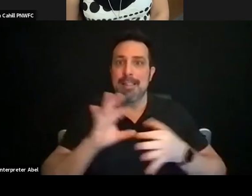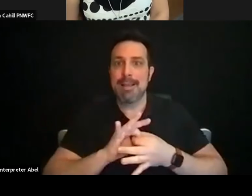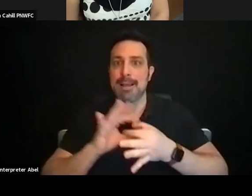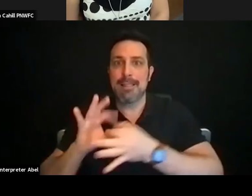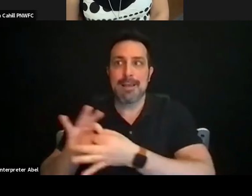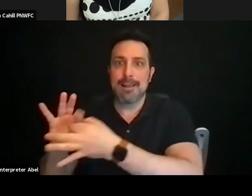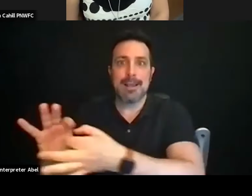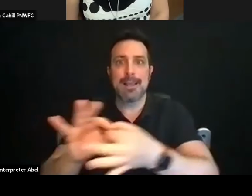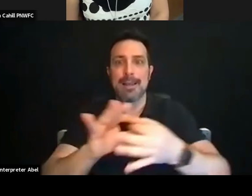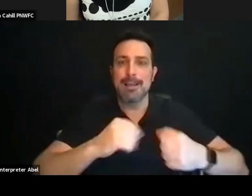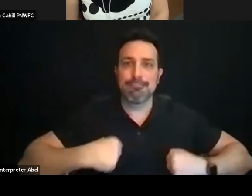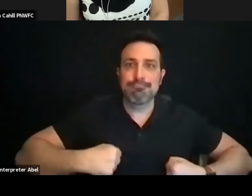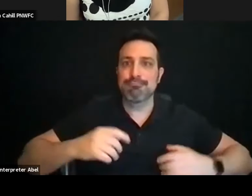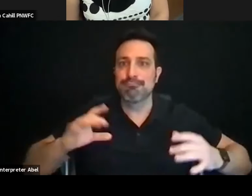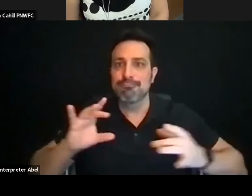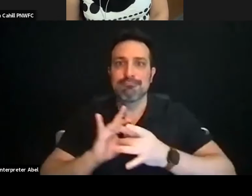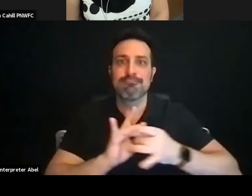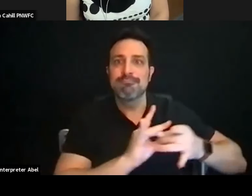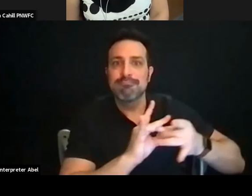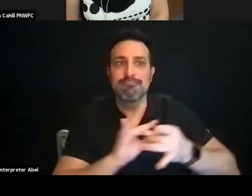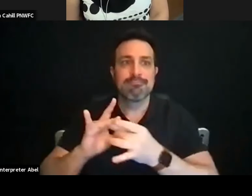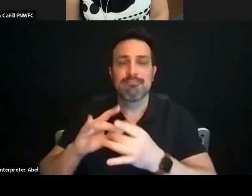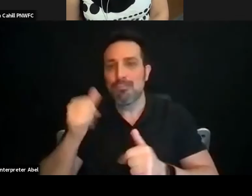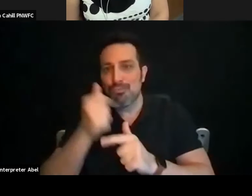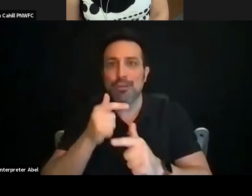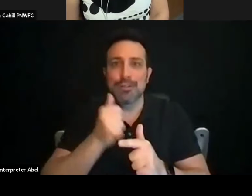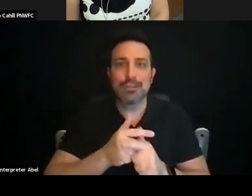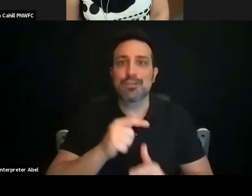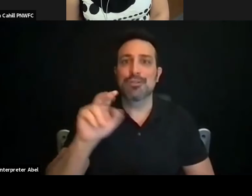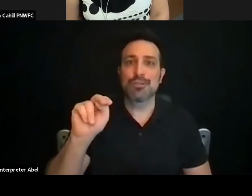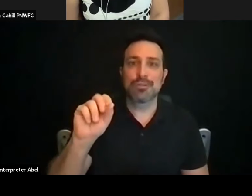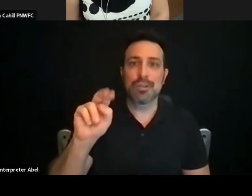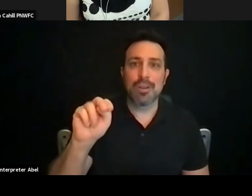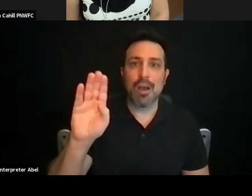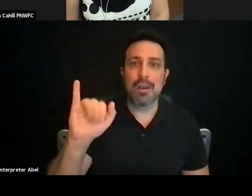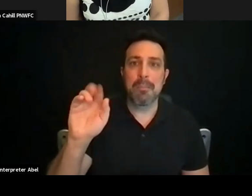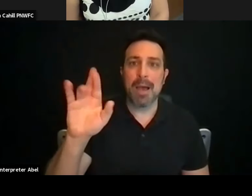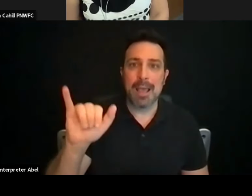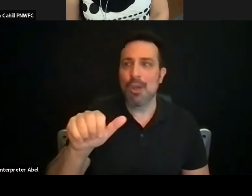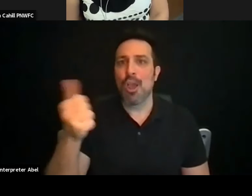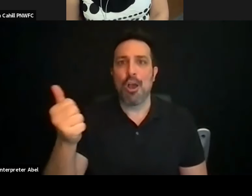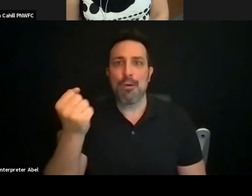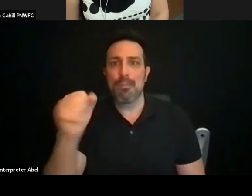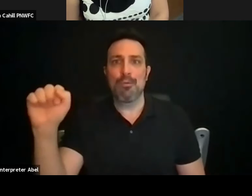known. And ways to overturn systems of oppression. What becomes possible when I link arms with brothers and